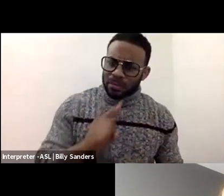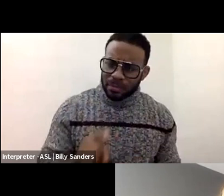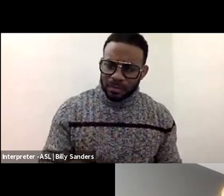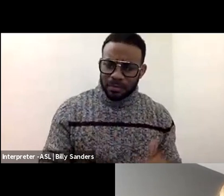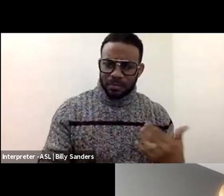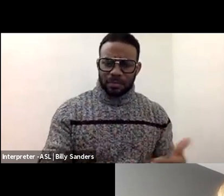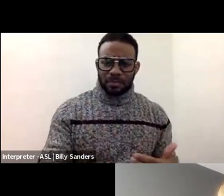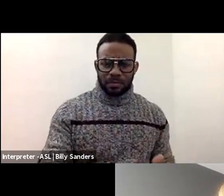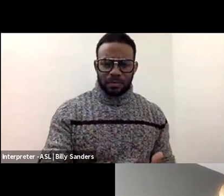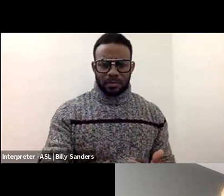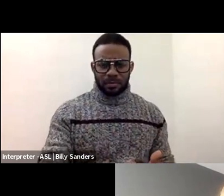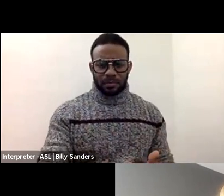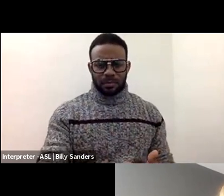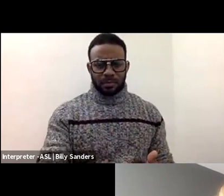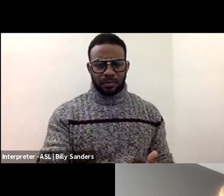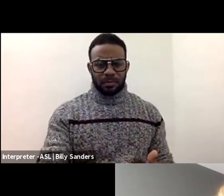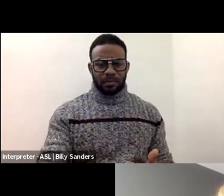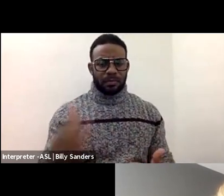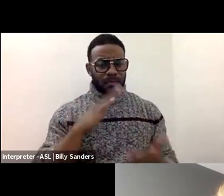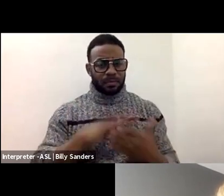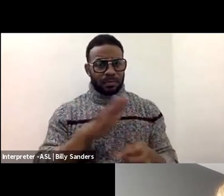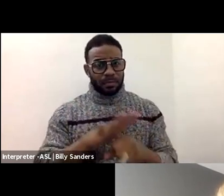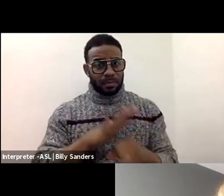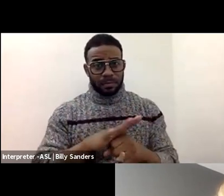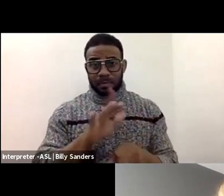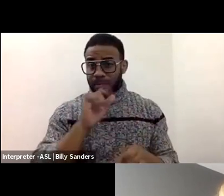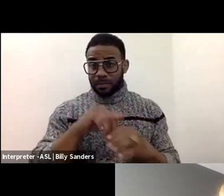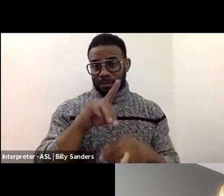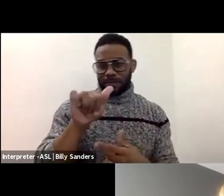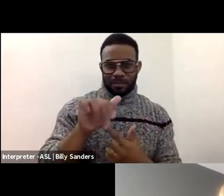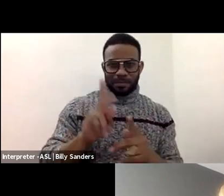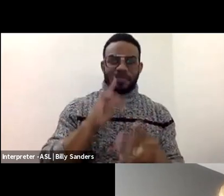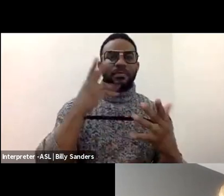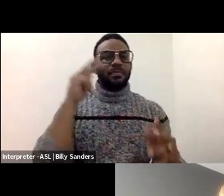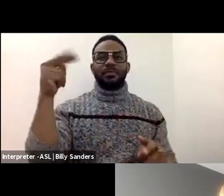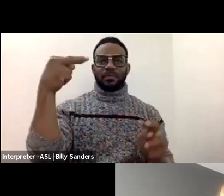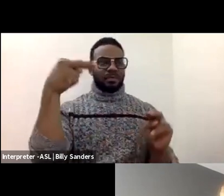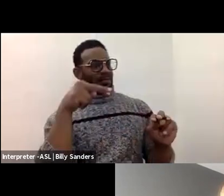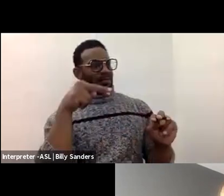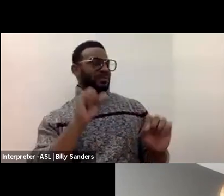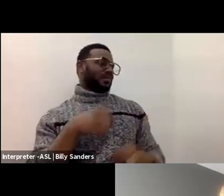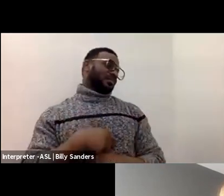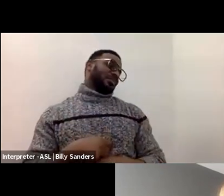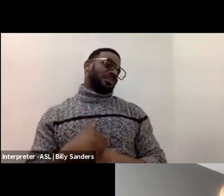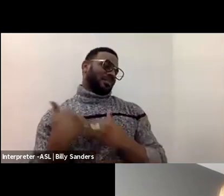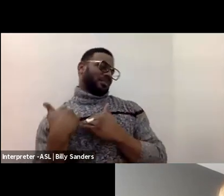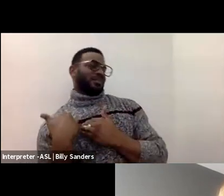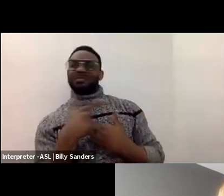it is bad enough being disabled were people already see you as a potential weakness or